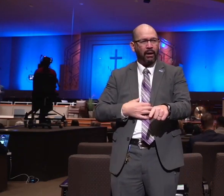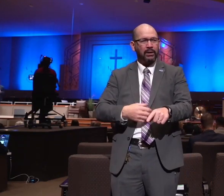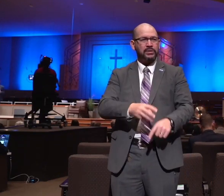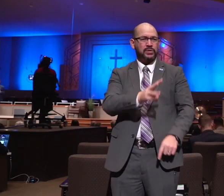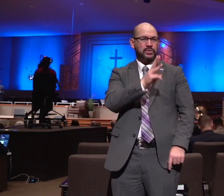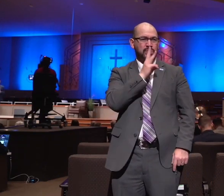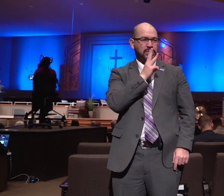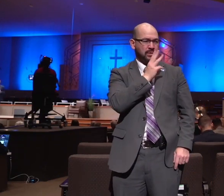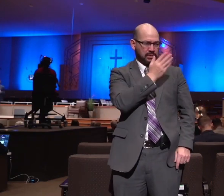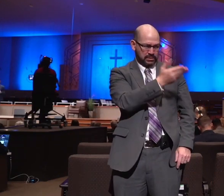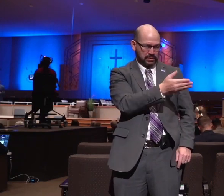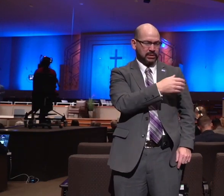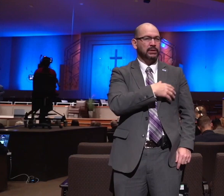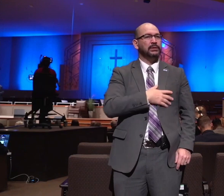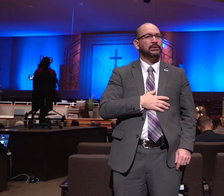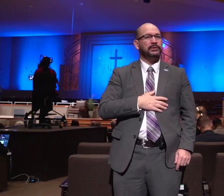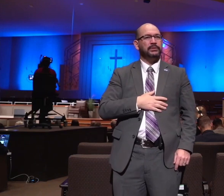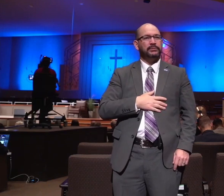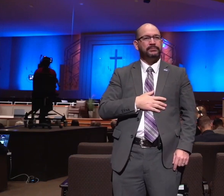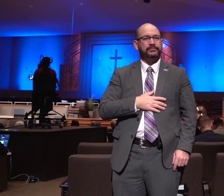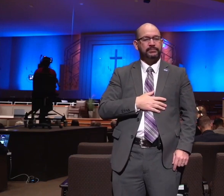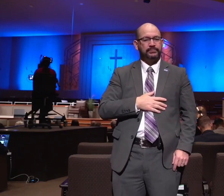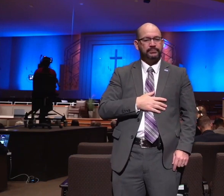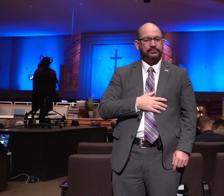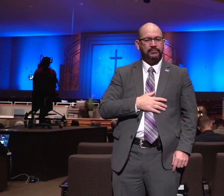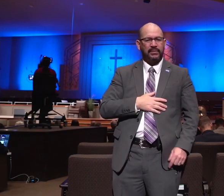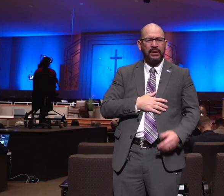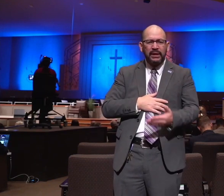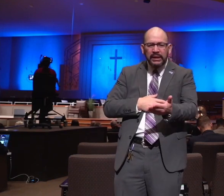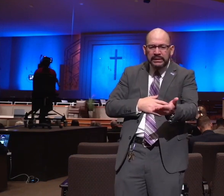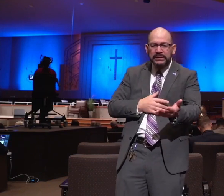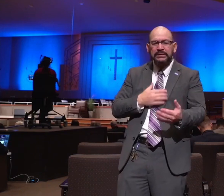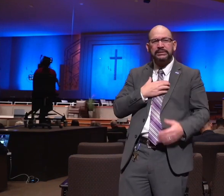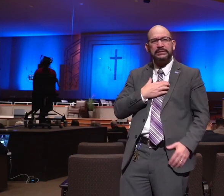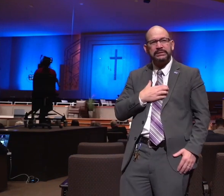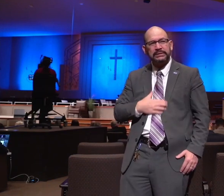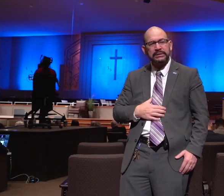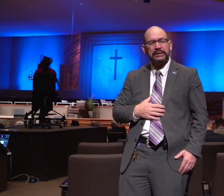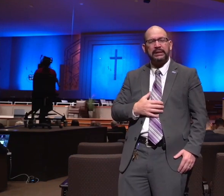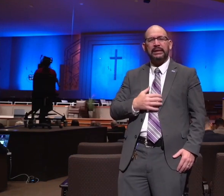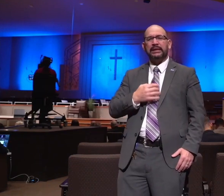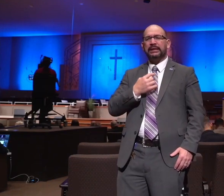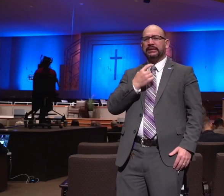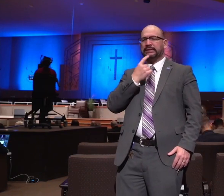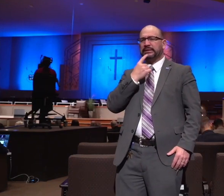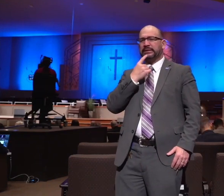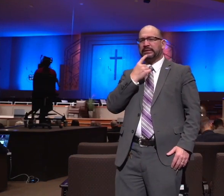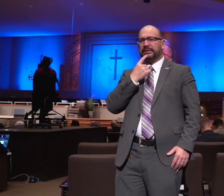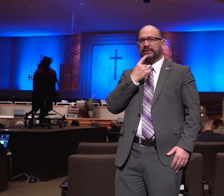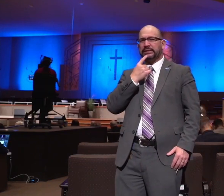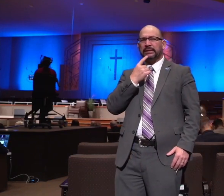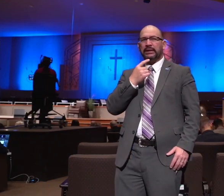David mentions a desire